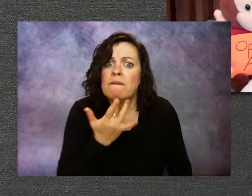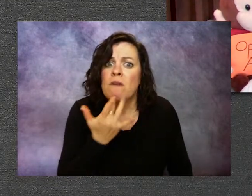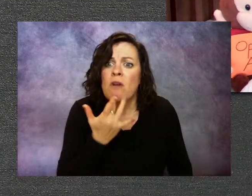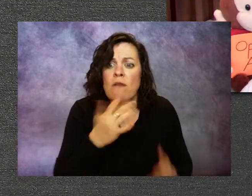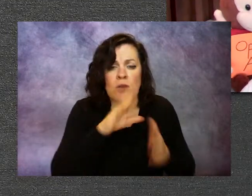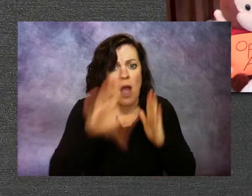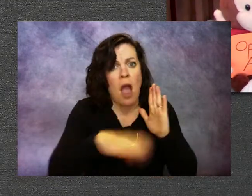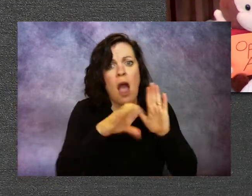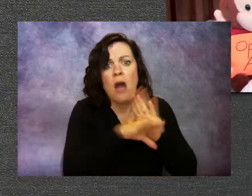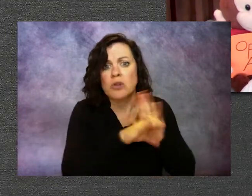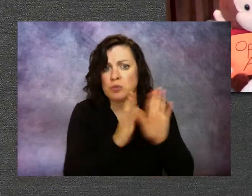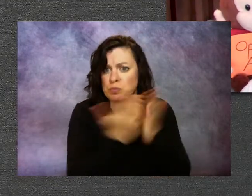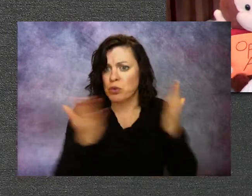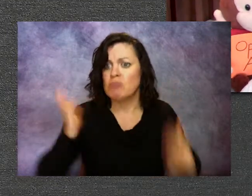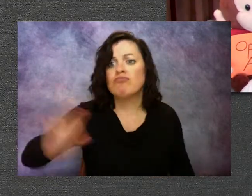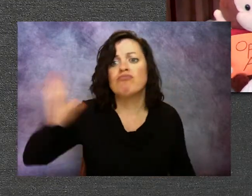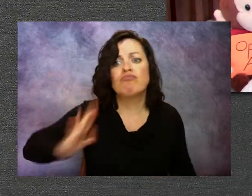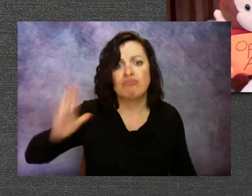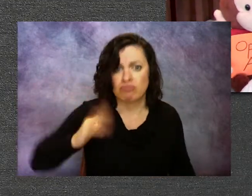and I have his book right here.